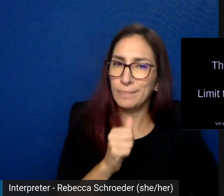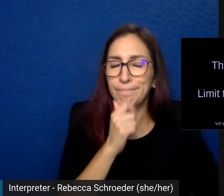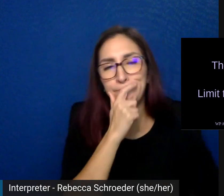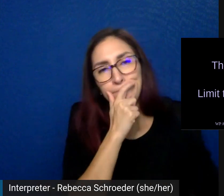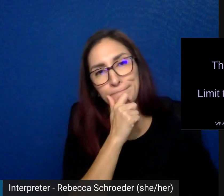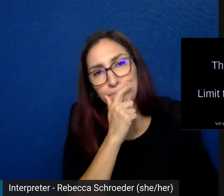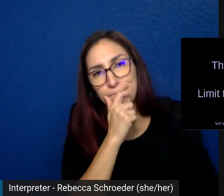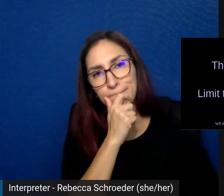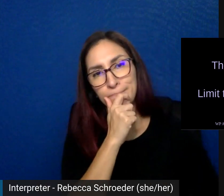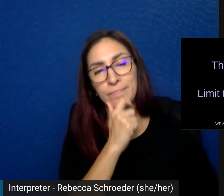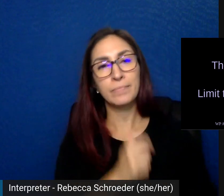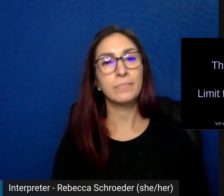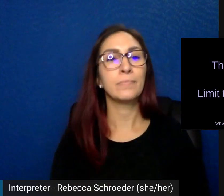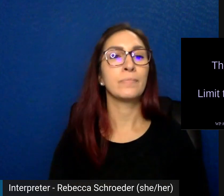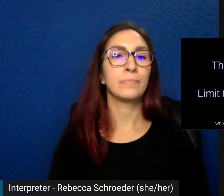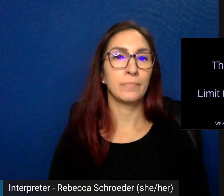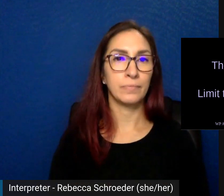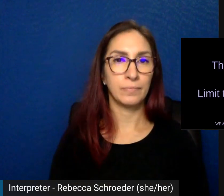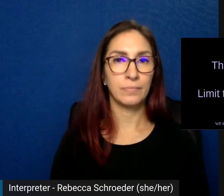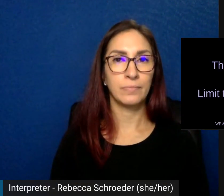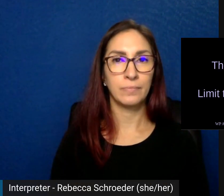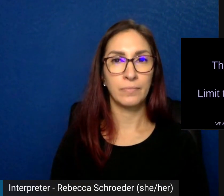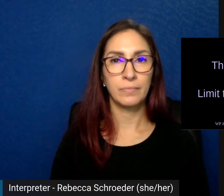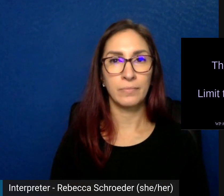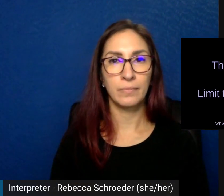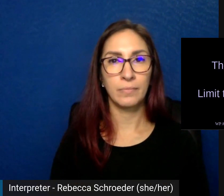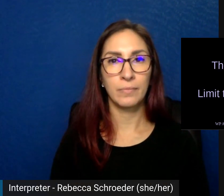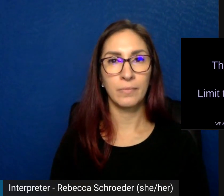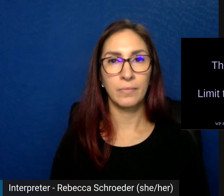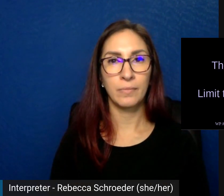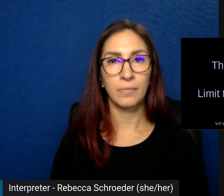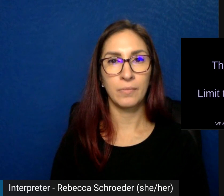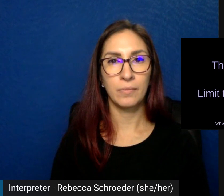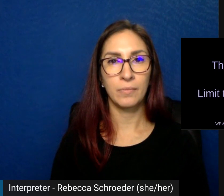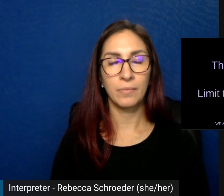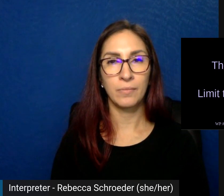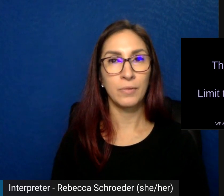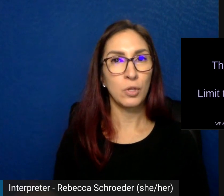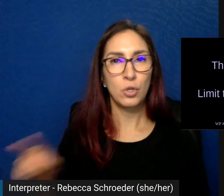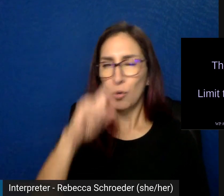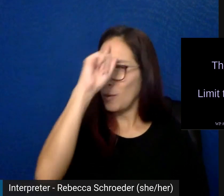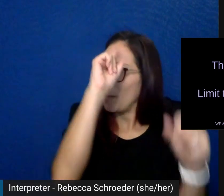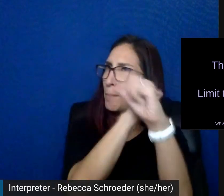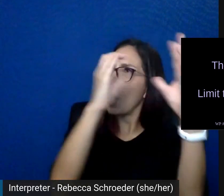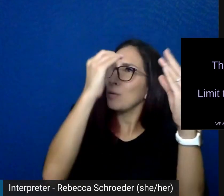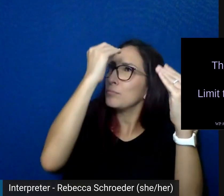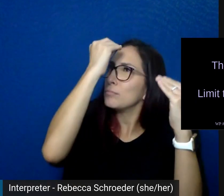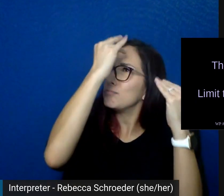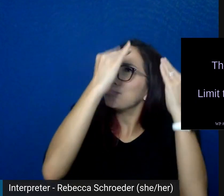Got some themes got some text in your head? You think about, OK, what's accessible and what's not?